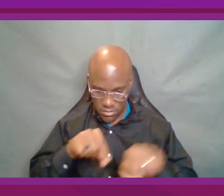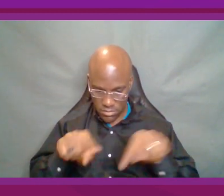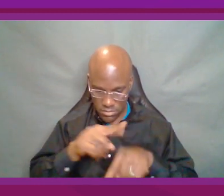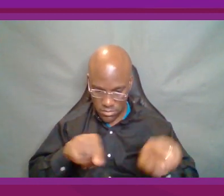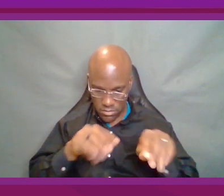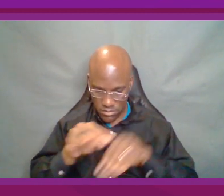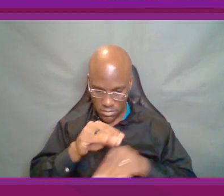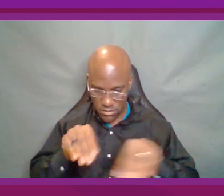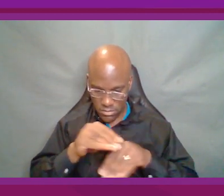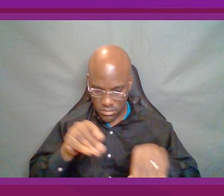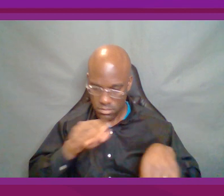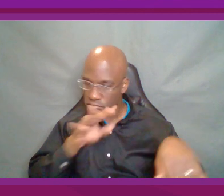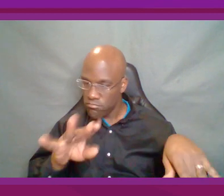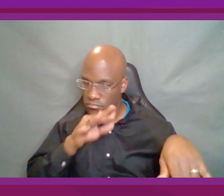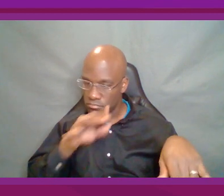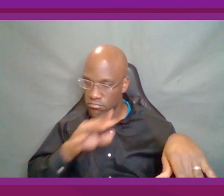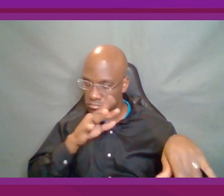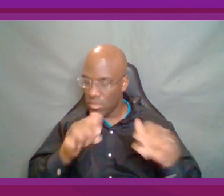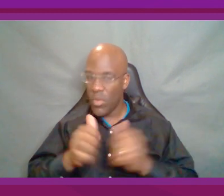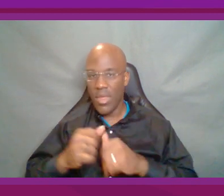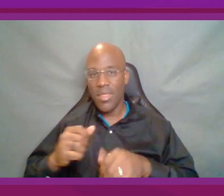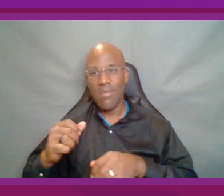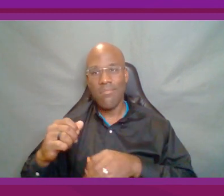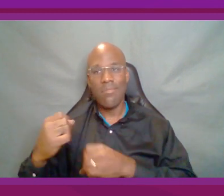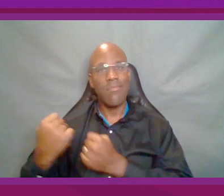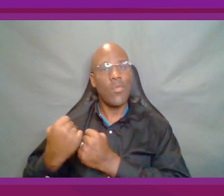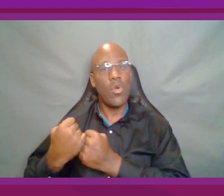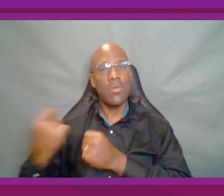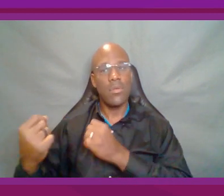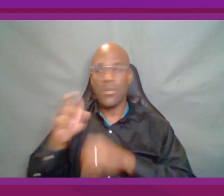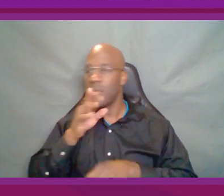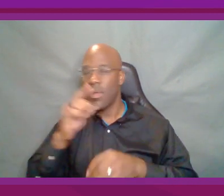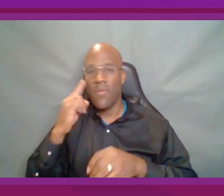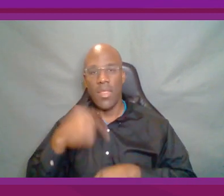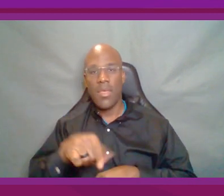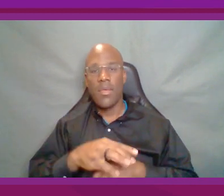with them and have personal assistance, it's about looking at what is necessary to support